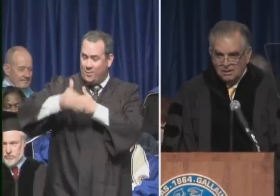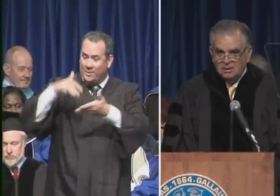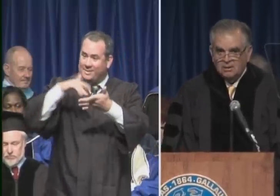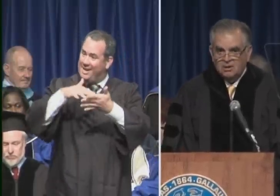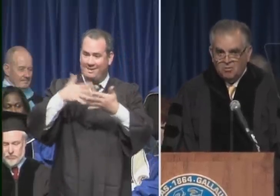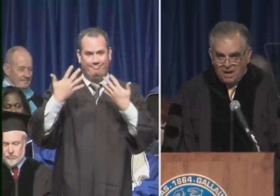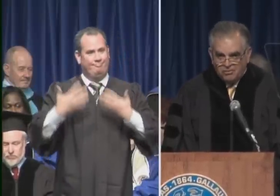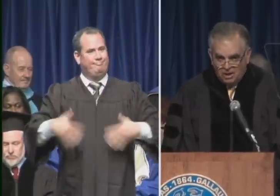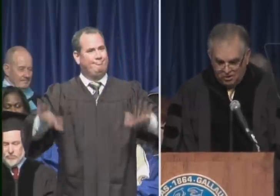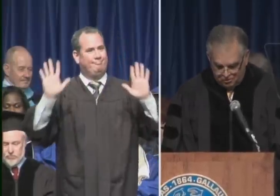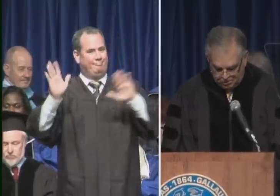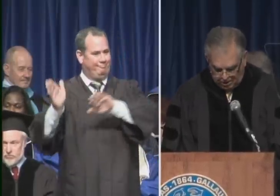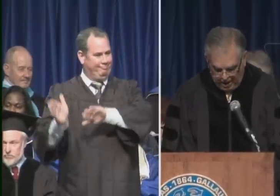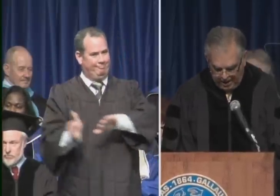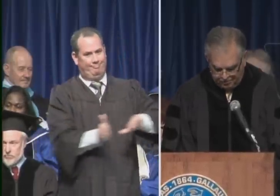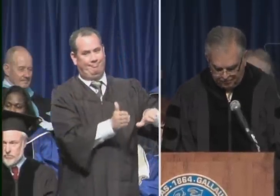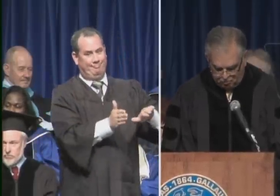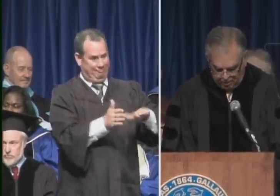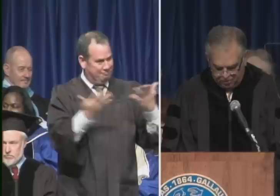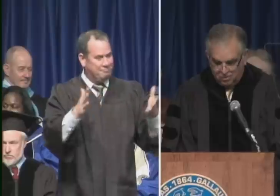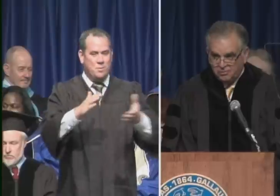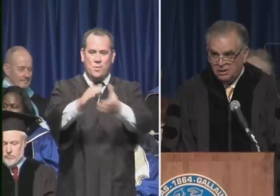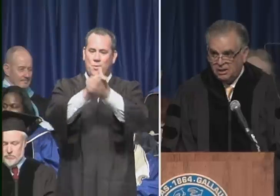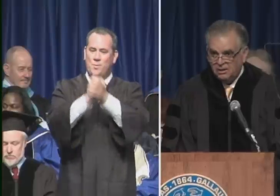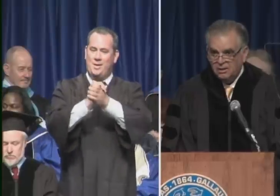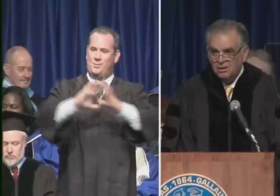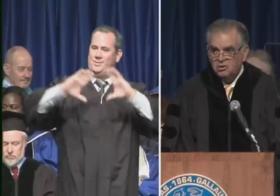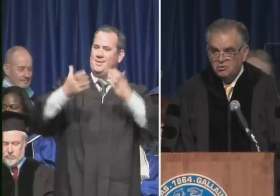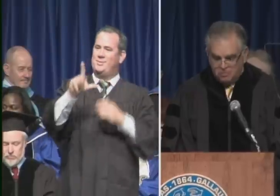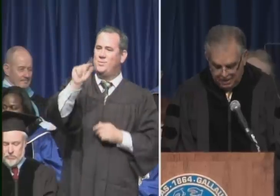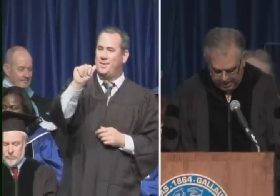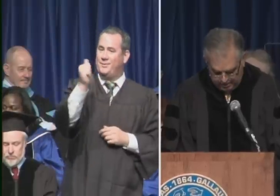Congratulations, class of 2013, you did it.